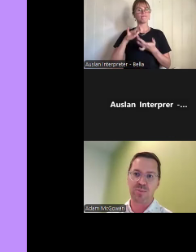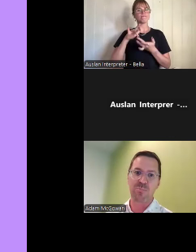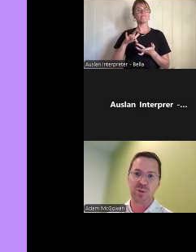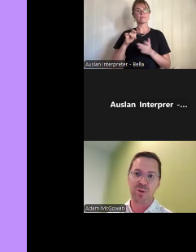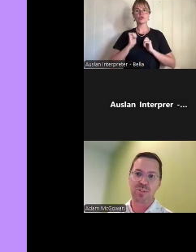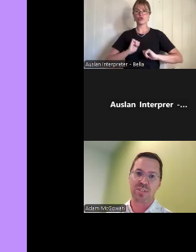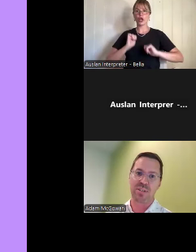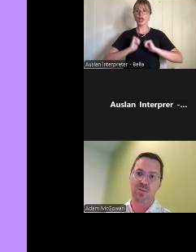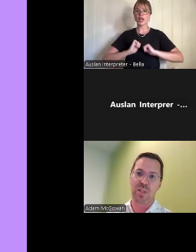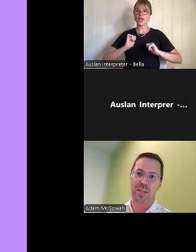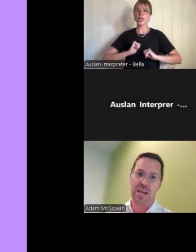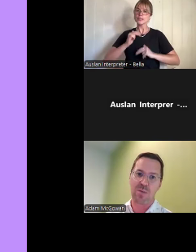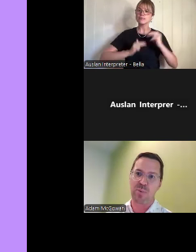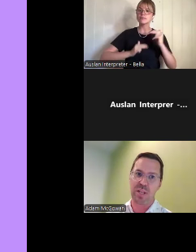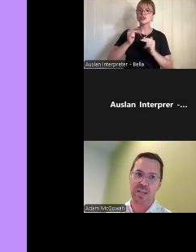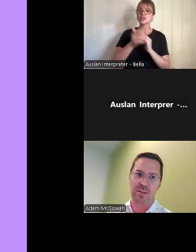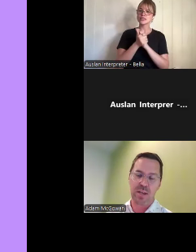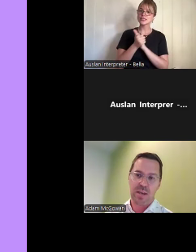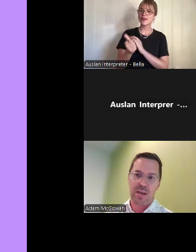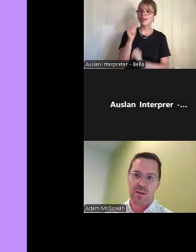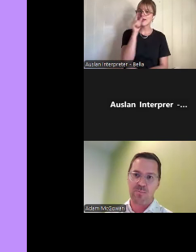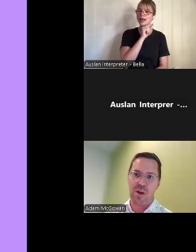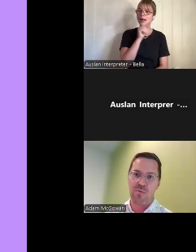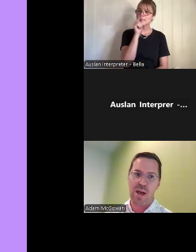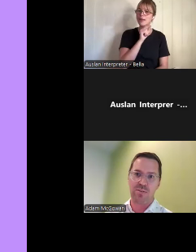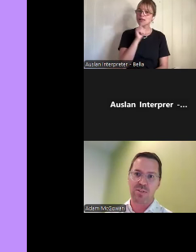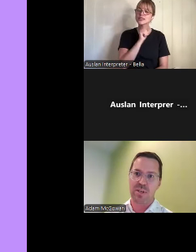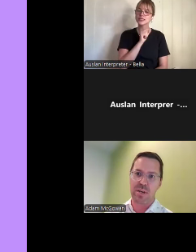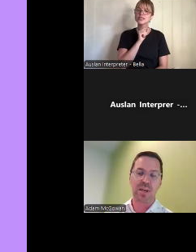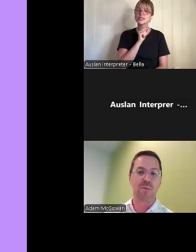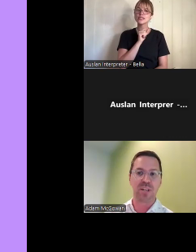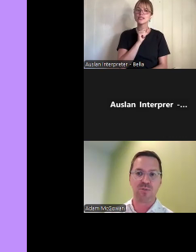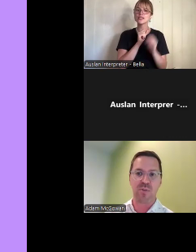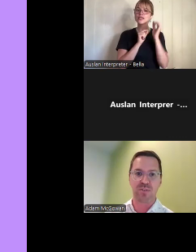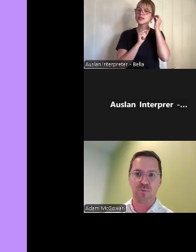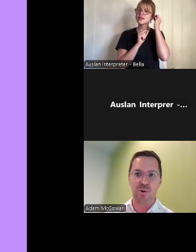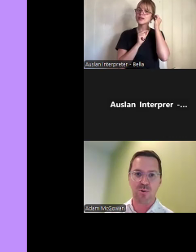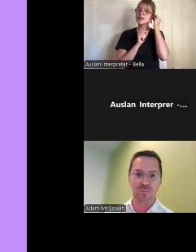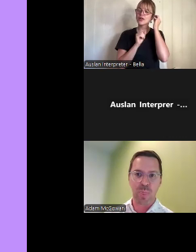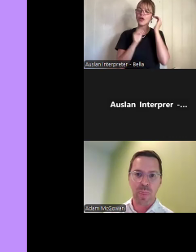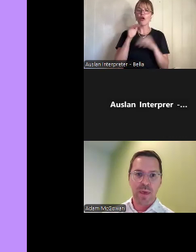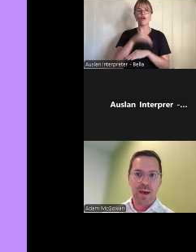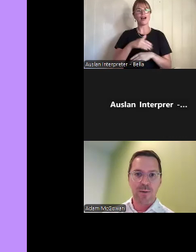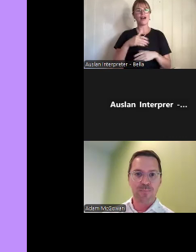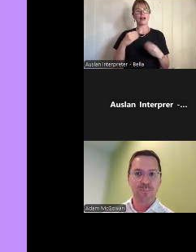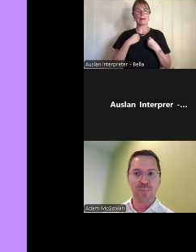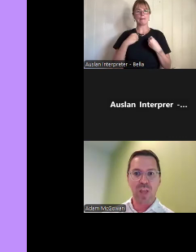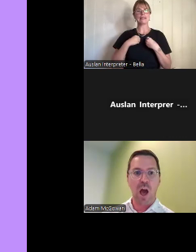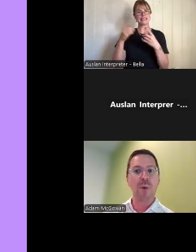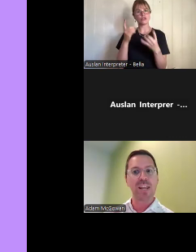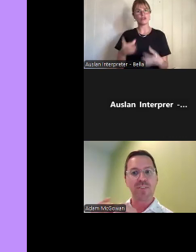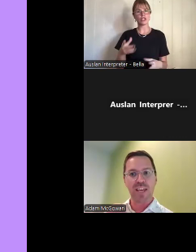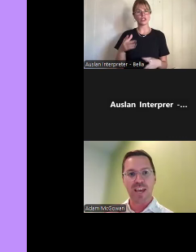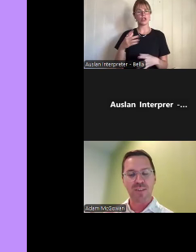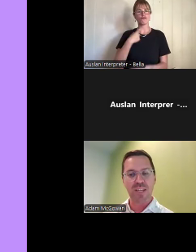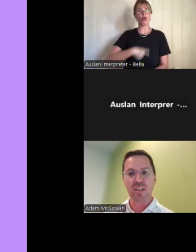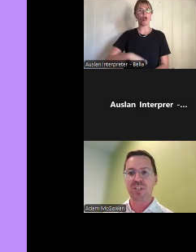to build skill and capability around a company Director role. I might leave it there, except